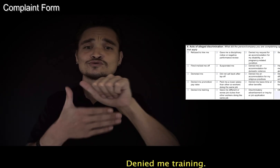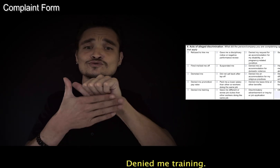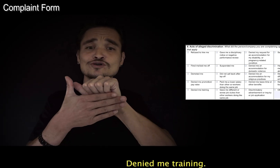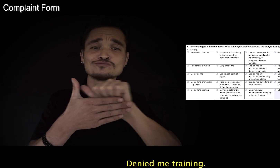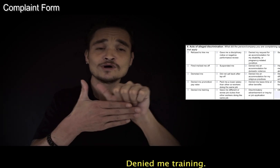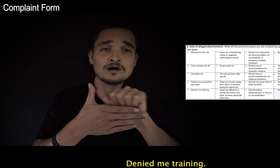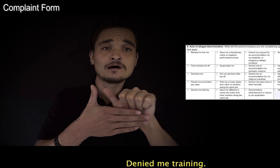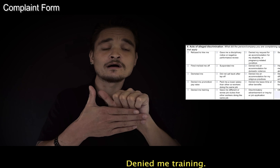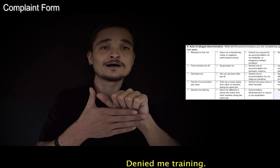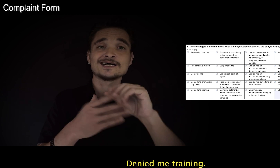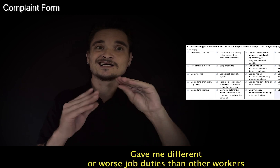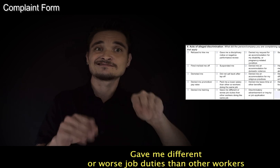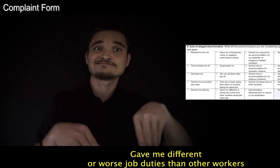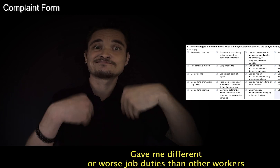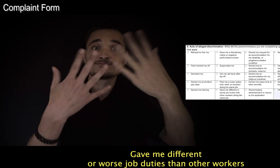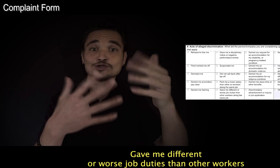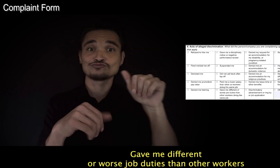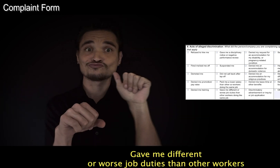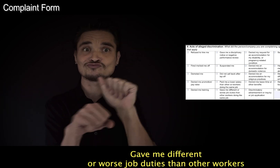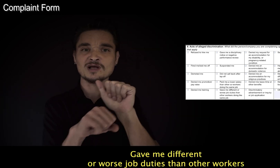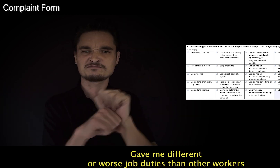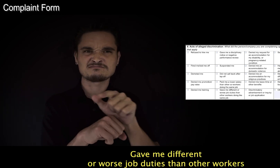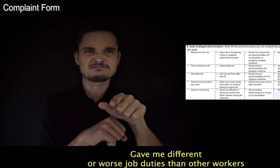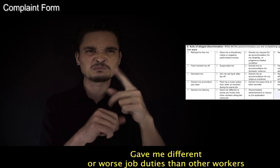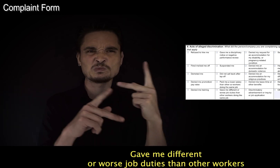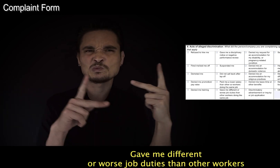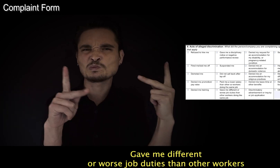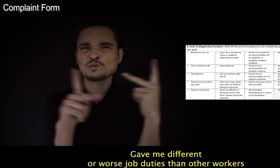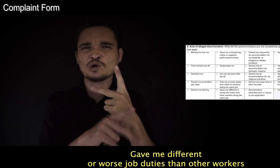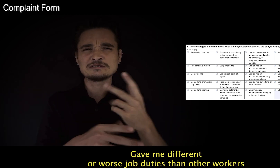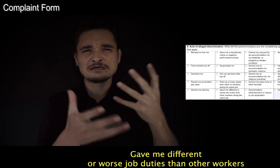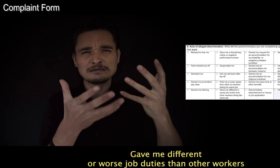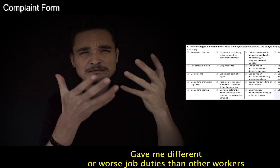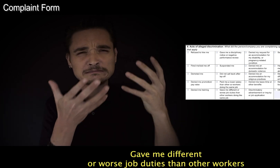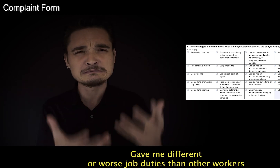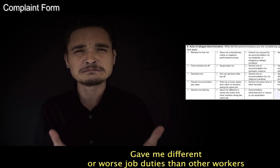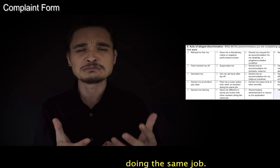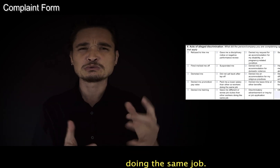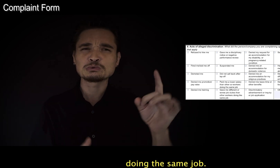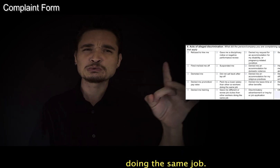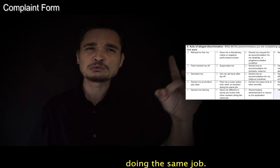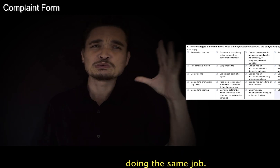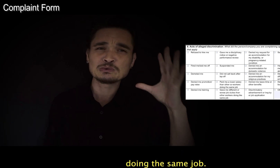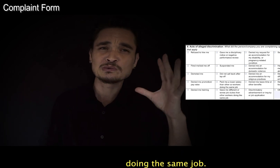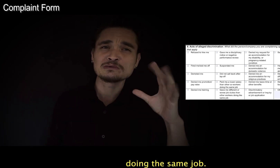Denied me training. Gave me different or worse job duties than other workers doing the same job.